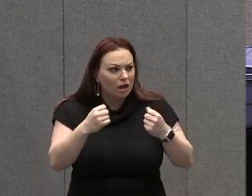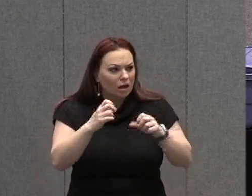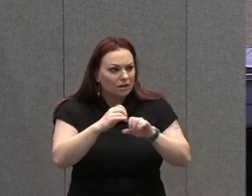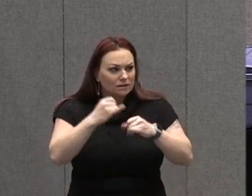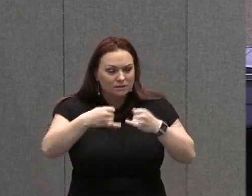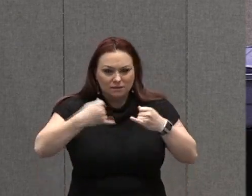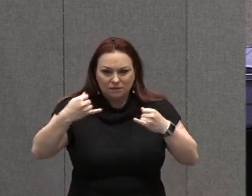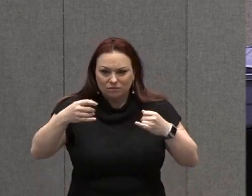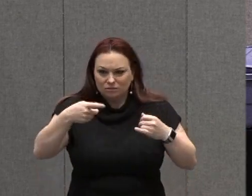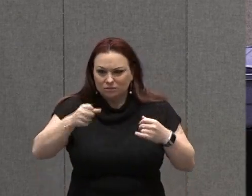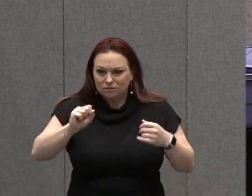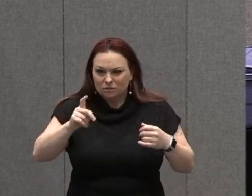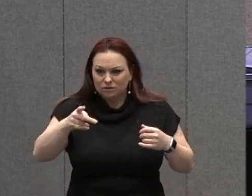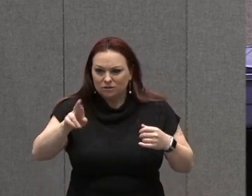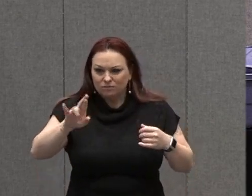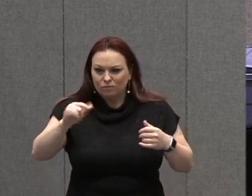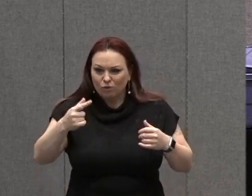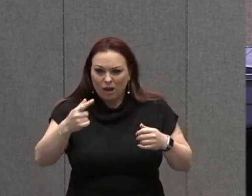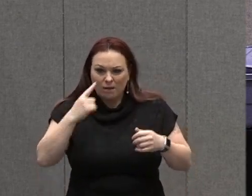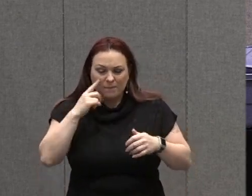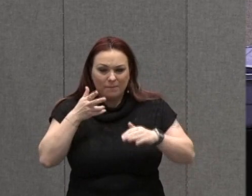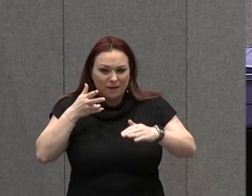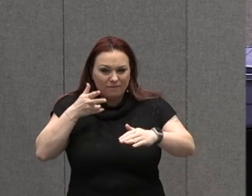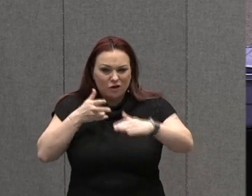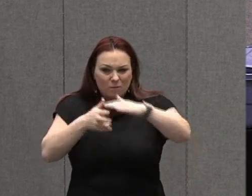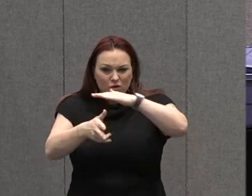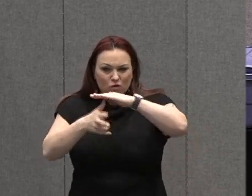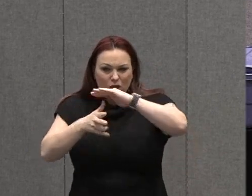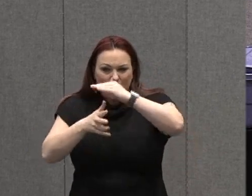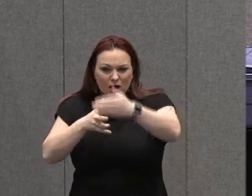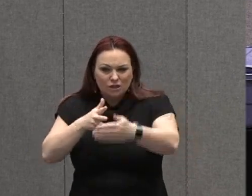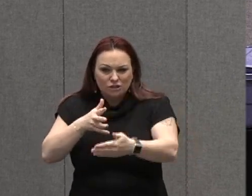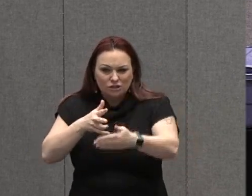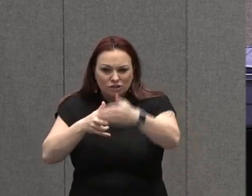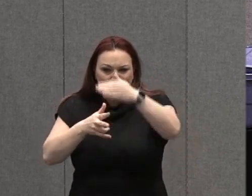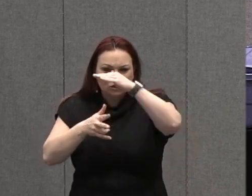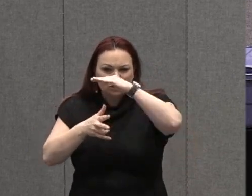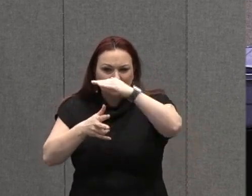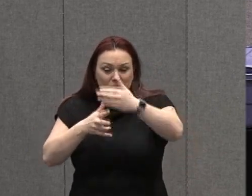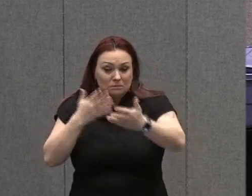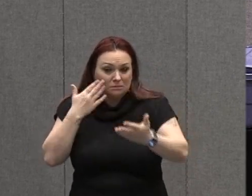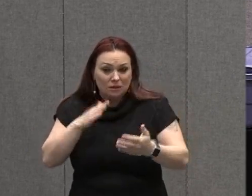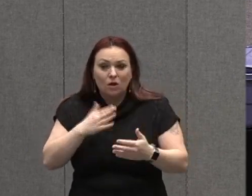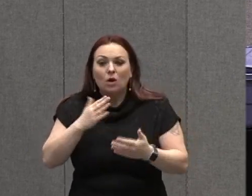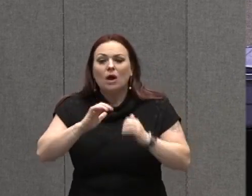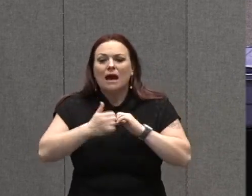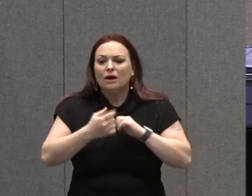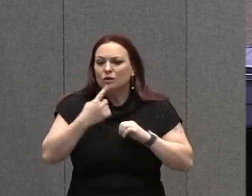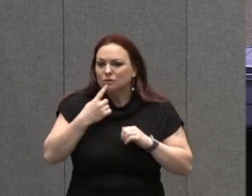I thing from a garage door? Garage door opener I think? How do, como se dice "spring"?